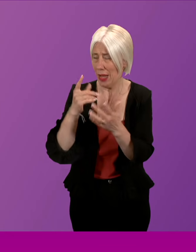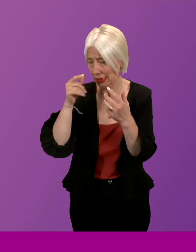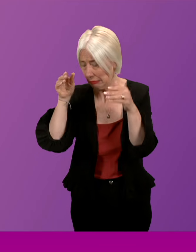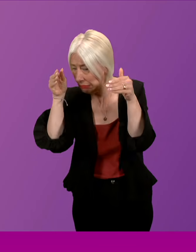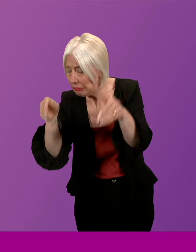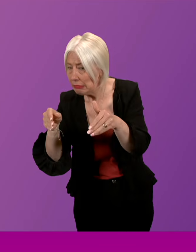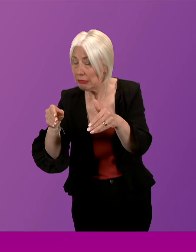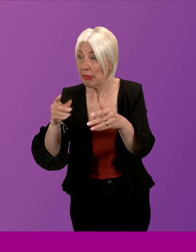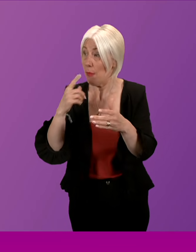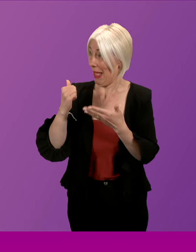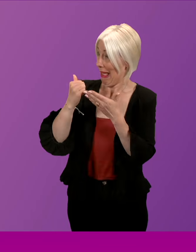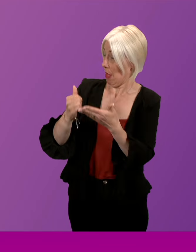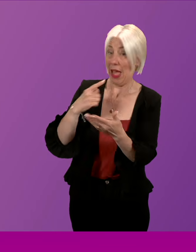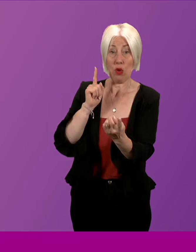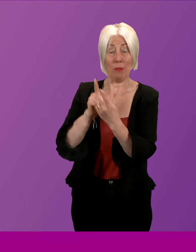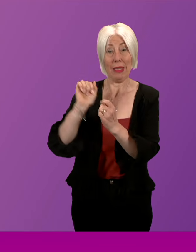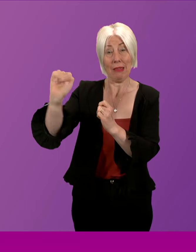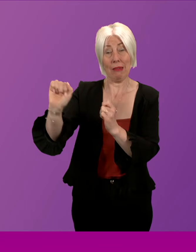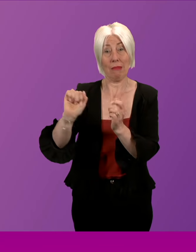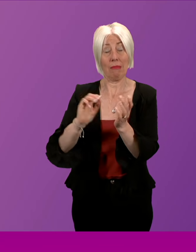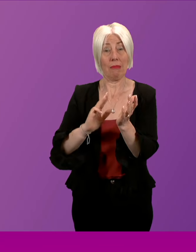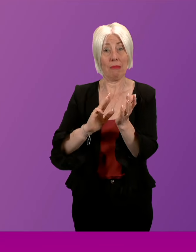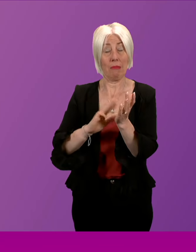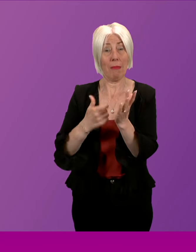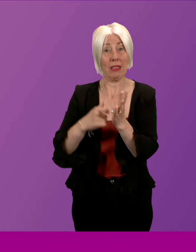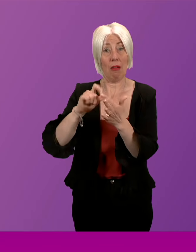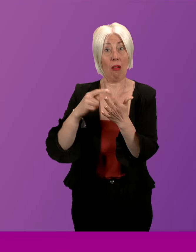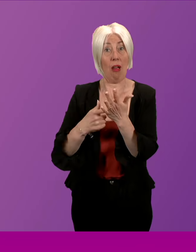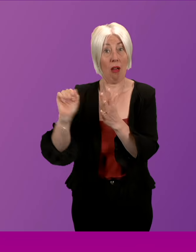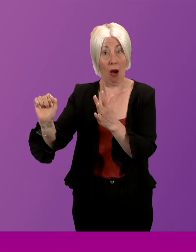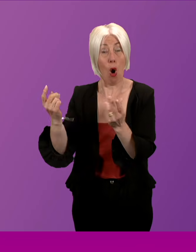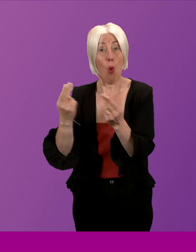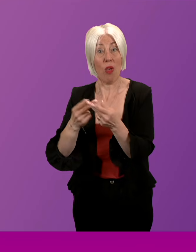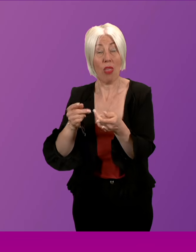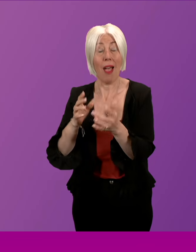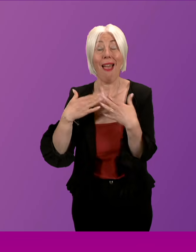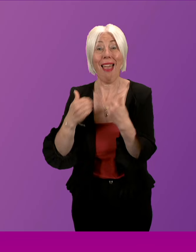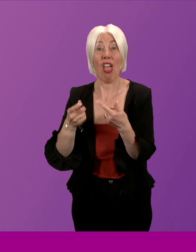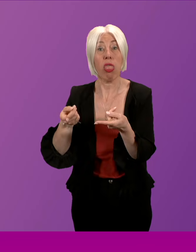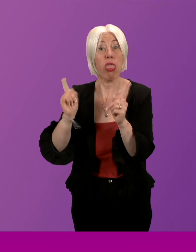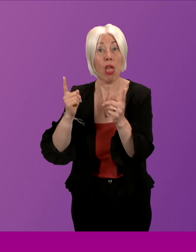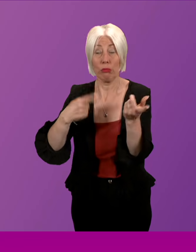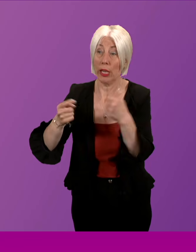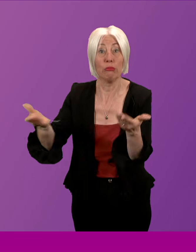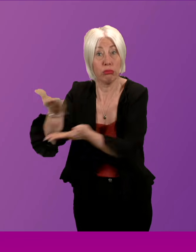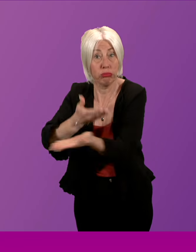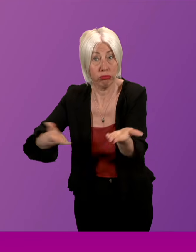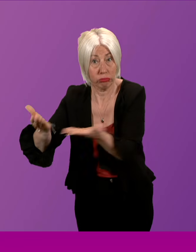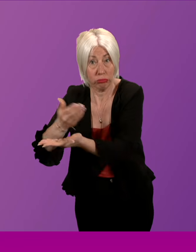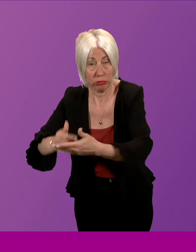I would be happy to meet him, with the health secretary, to discuss the issue.